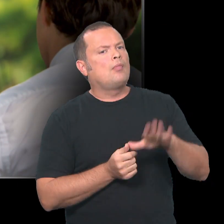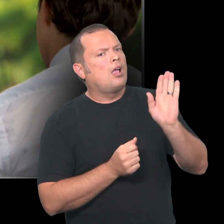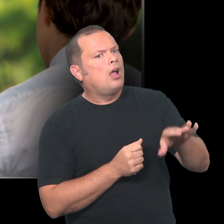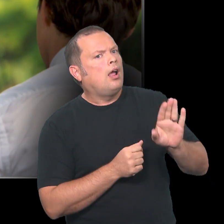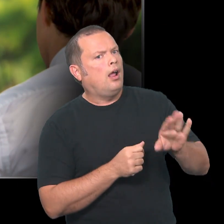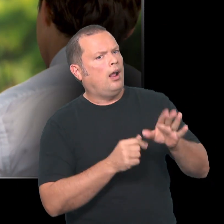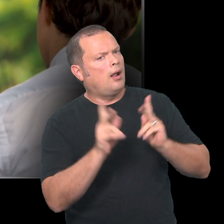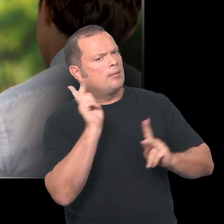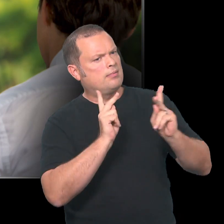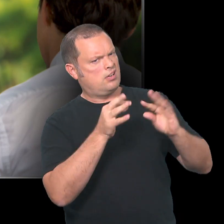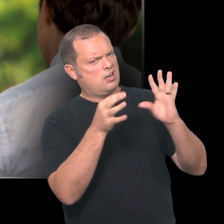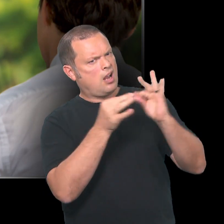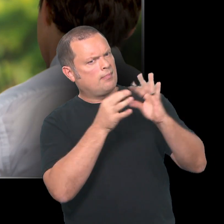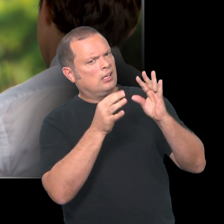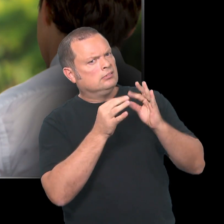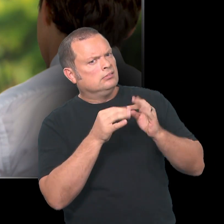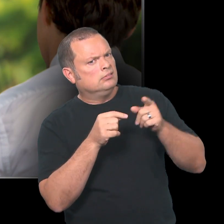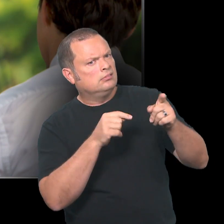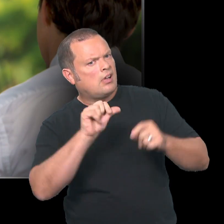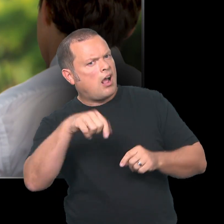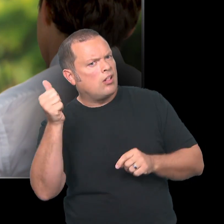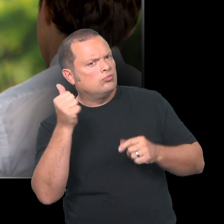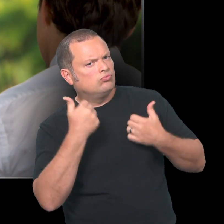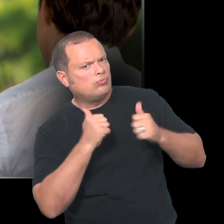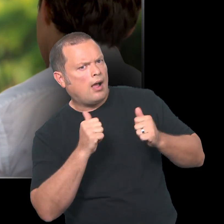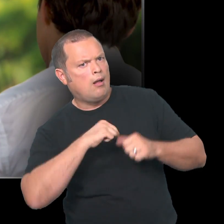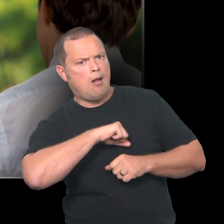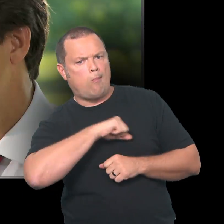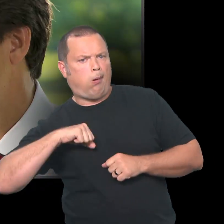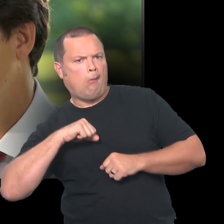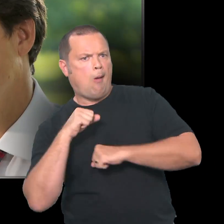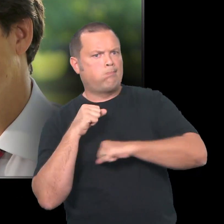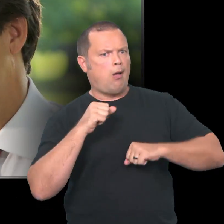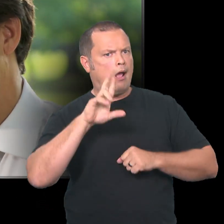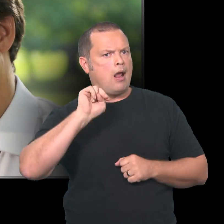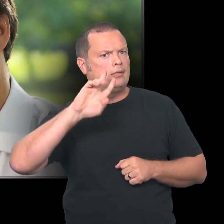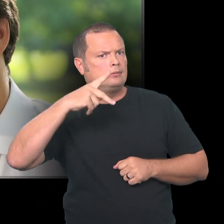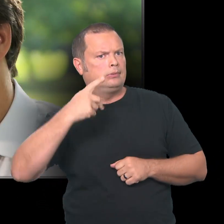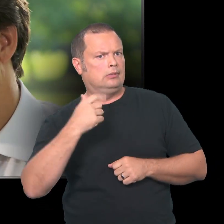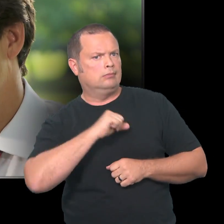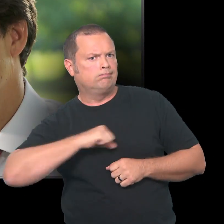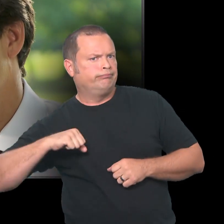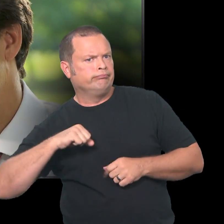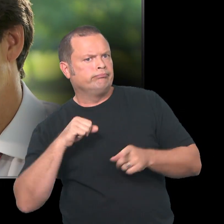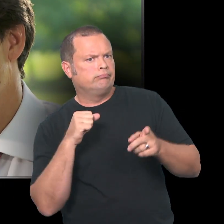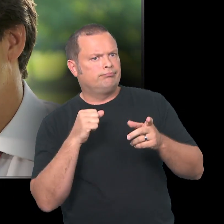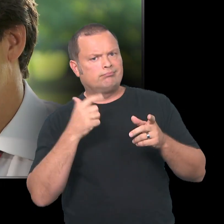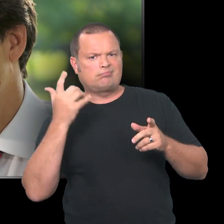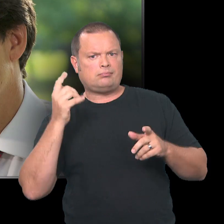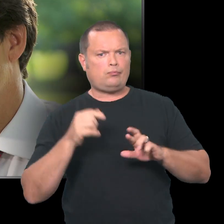And that is what we're going to do. Some have suggested, I heard, somebody used the term the other day that you're trying to out-socialize the socialists.